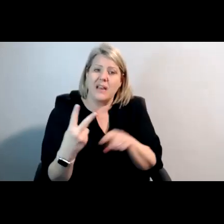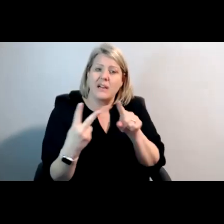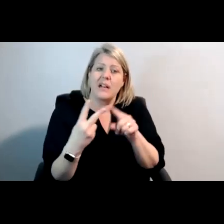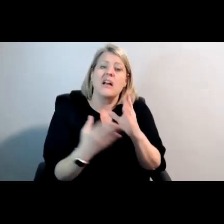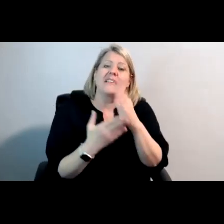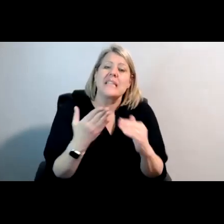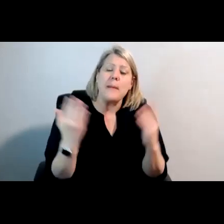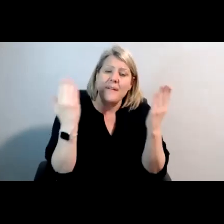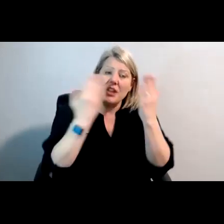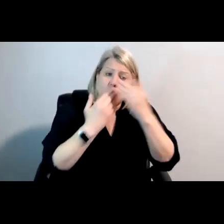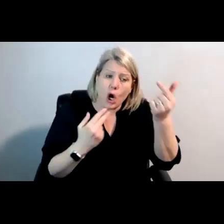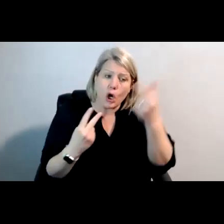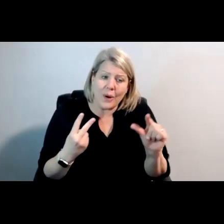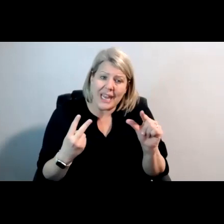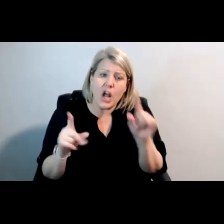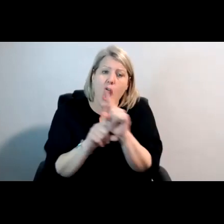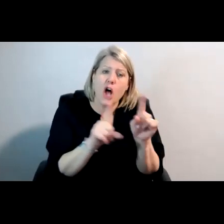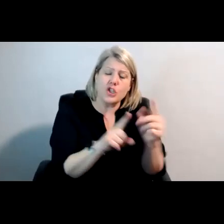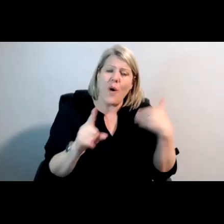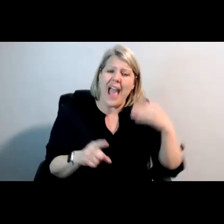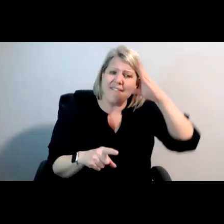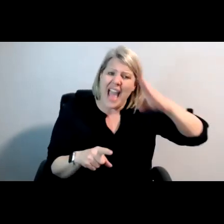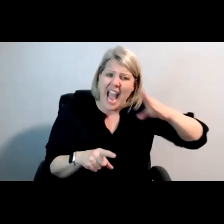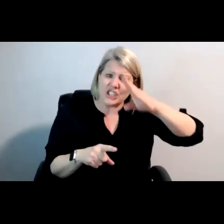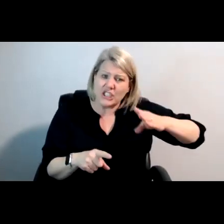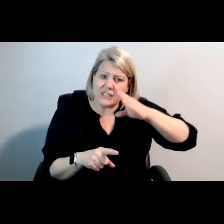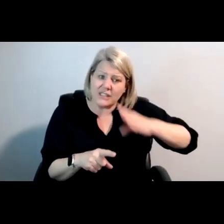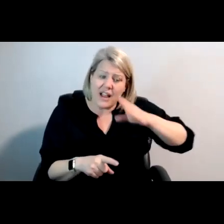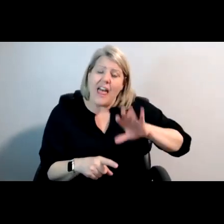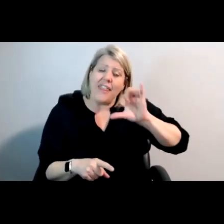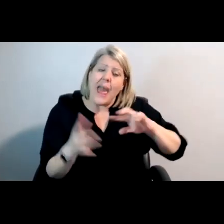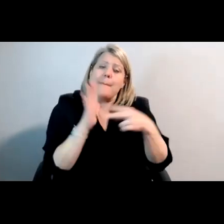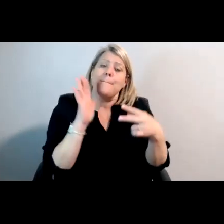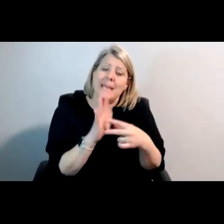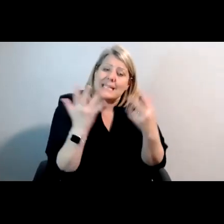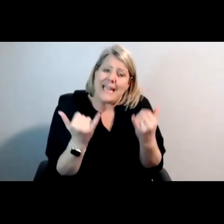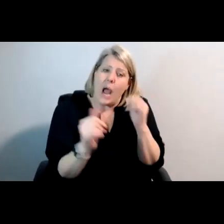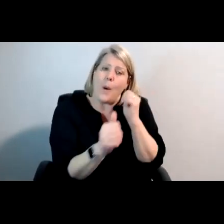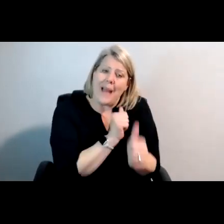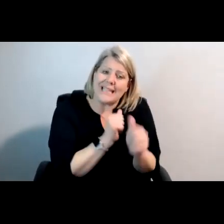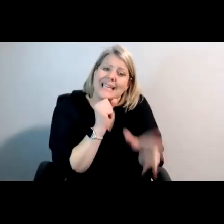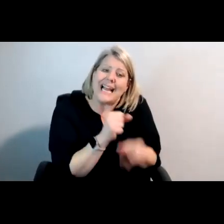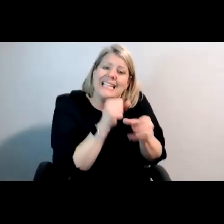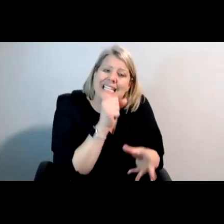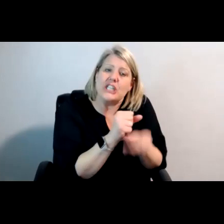the dark green ones also have hashes. And that means that some are passing additional legislation to recognize supported decision-making